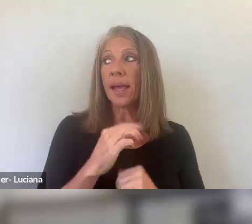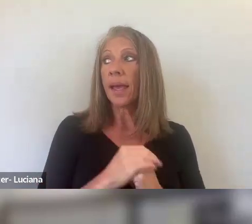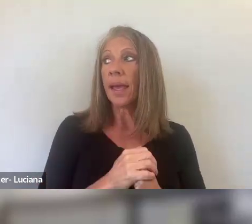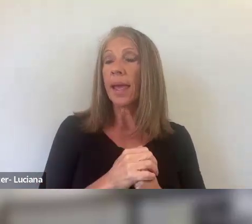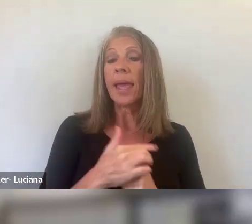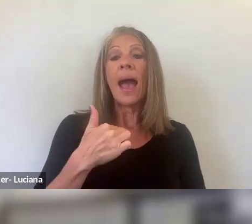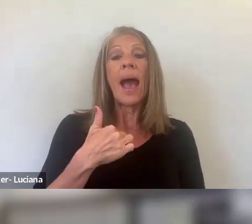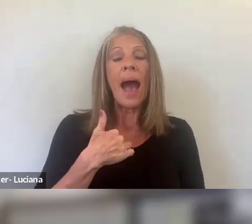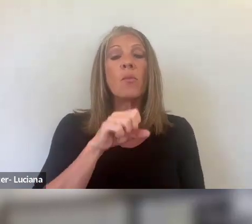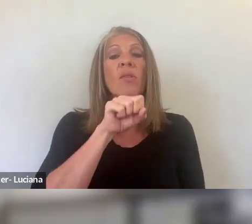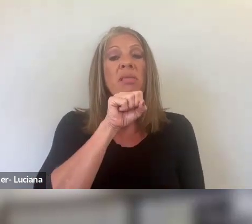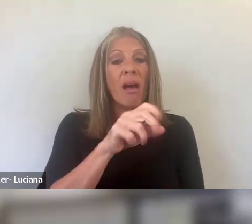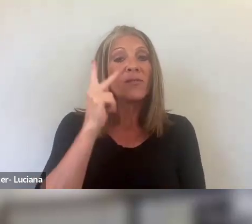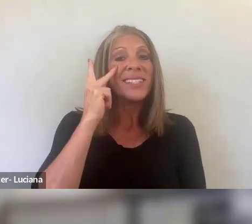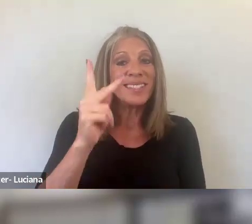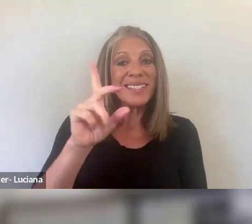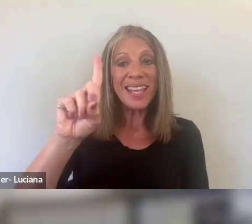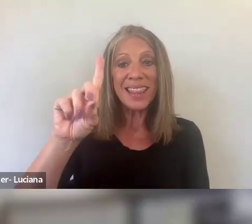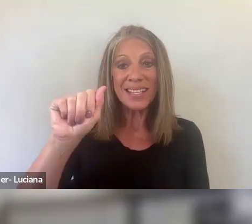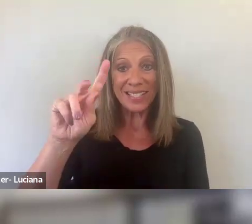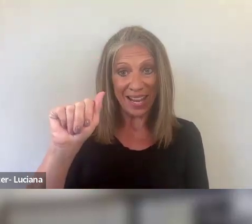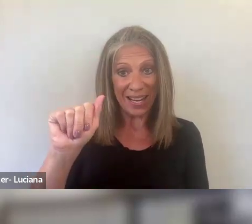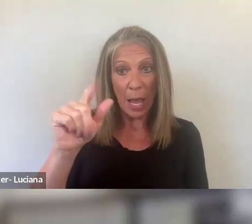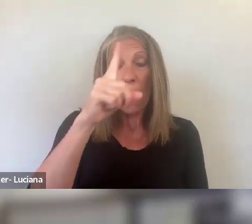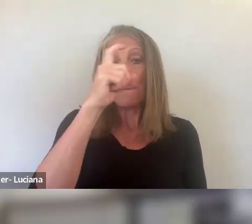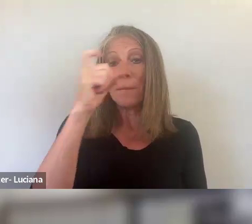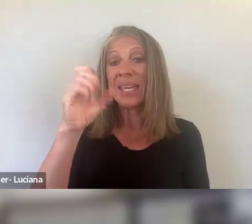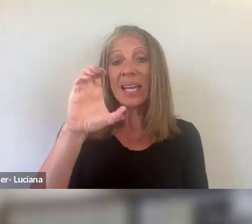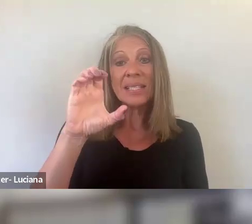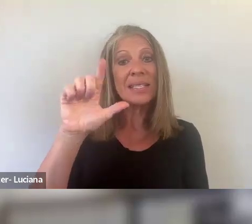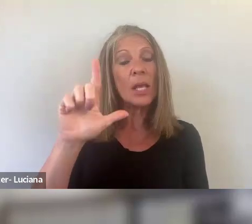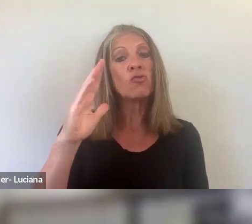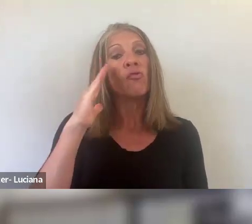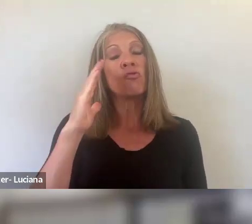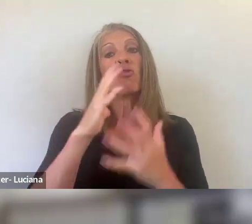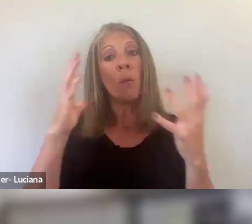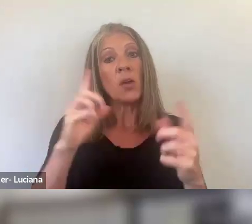love to see the data. Because CILs do so much around housing and homelessness I would love